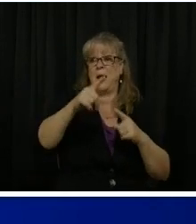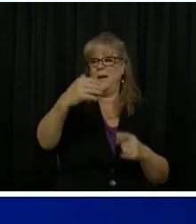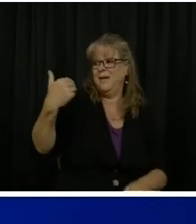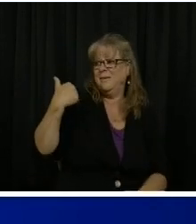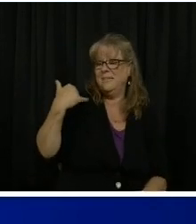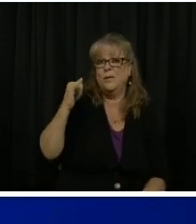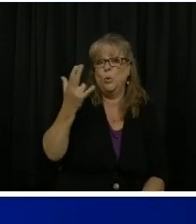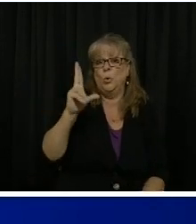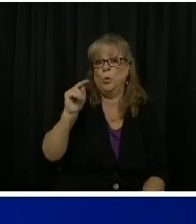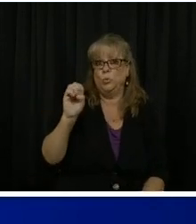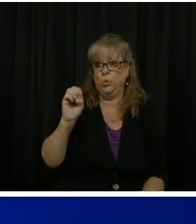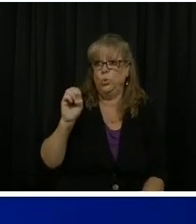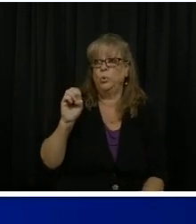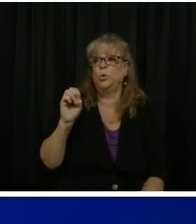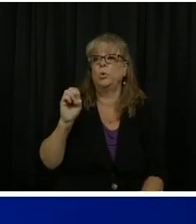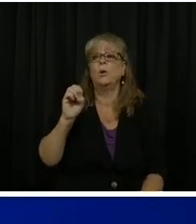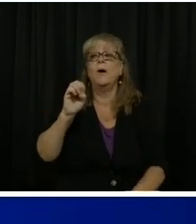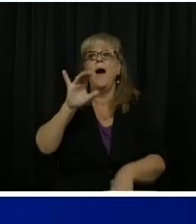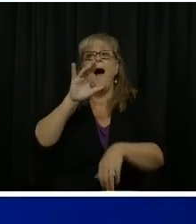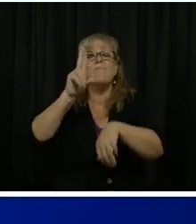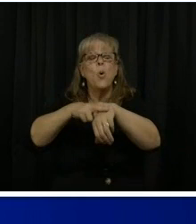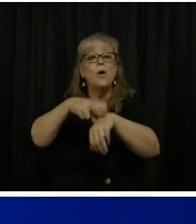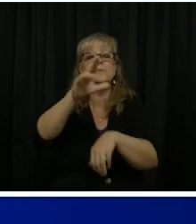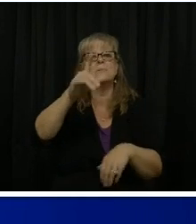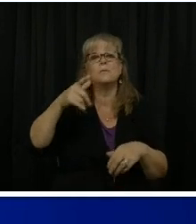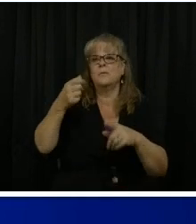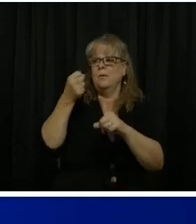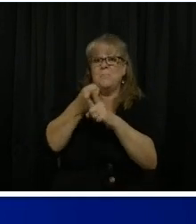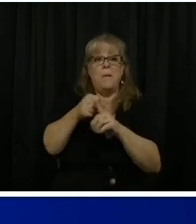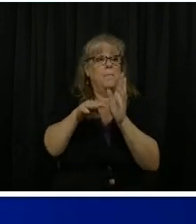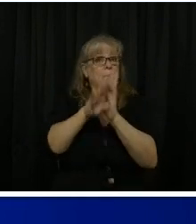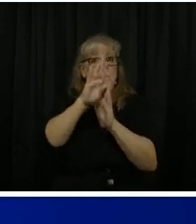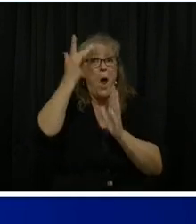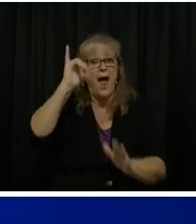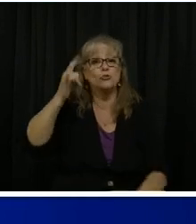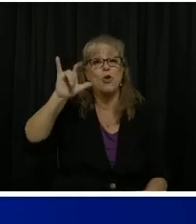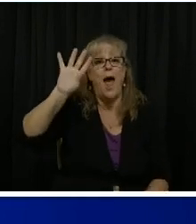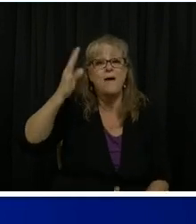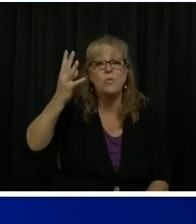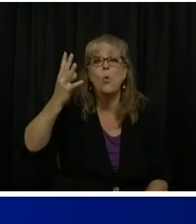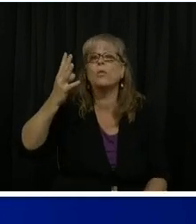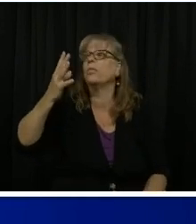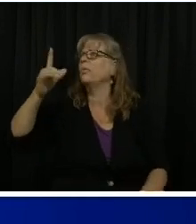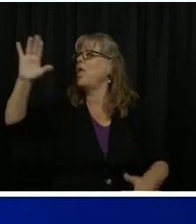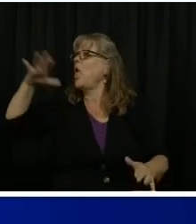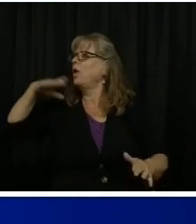NOTICING THERE IS MORE